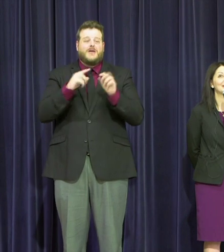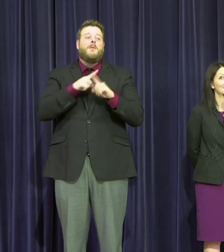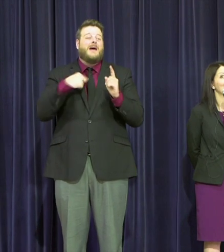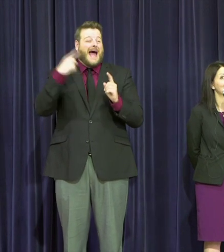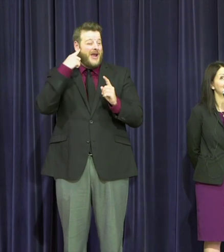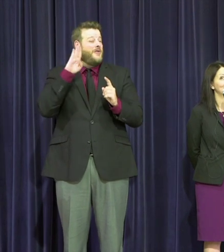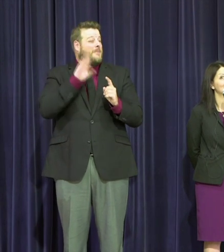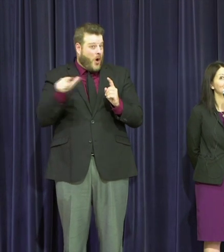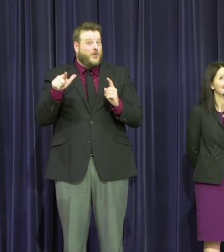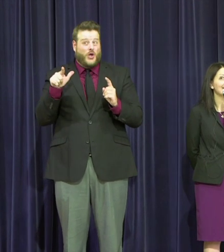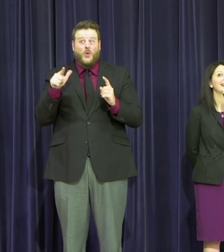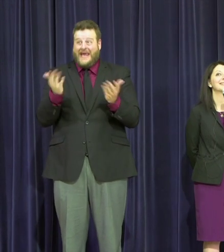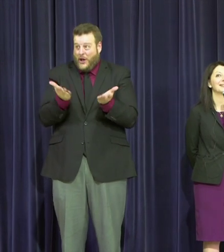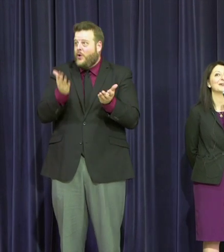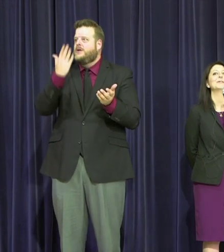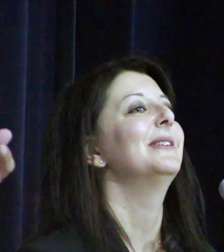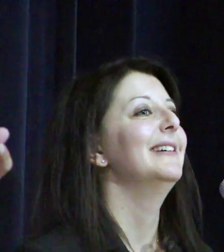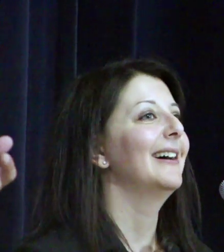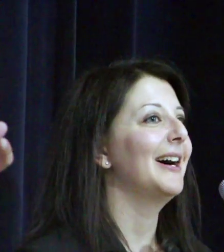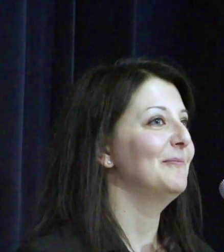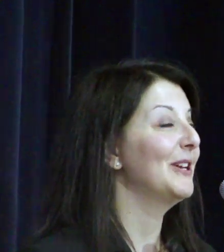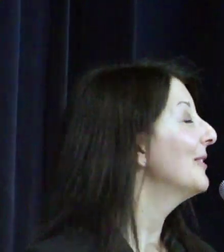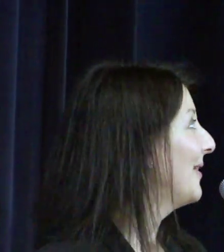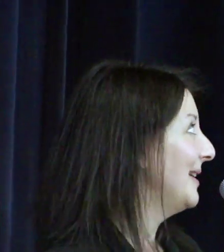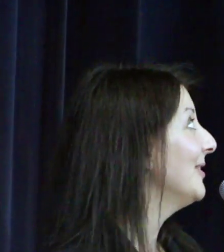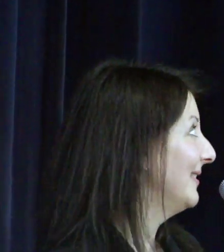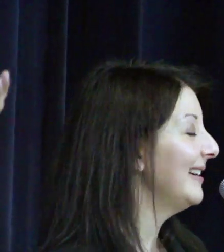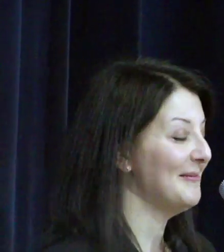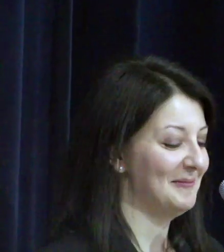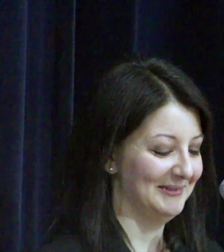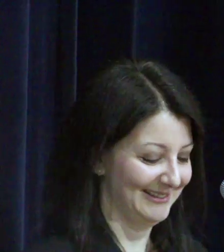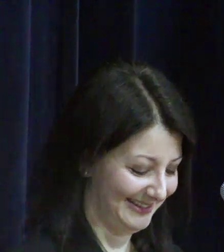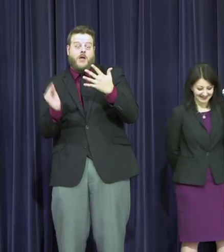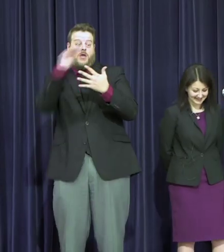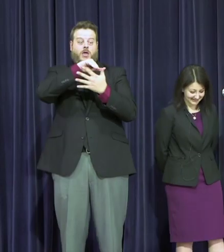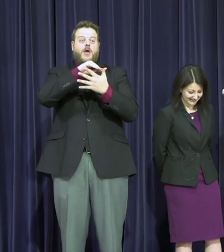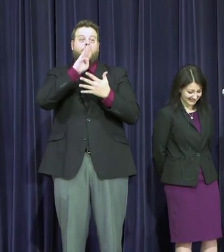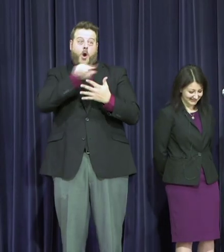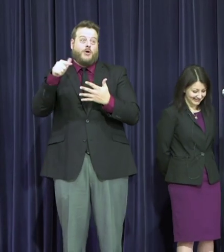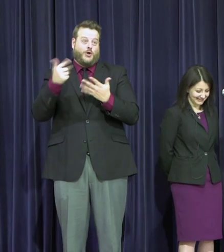But I hear the barbecue here is real good. Never know, that may jump to the top.